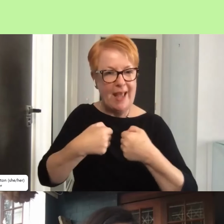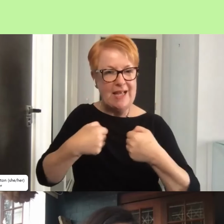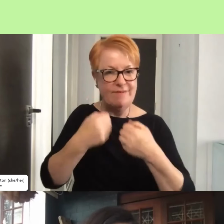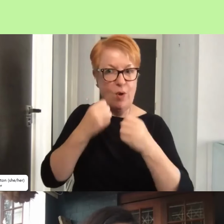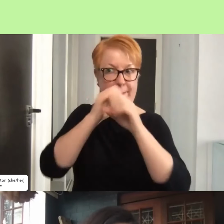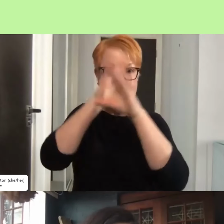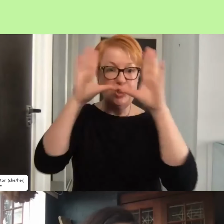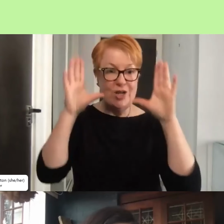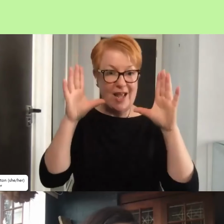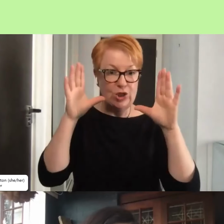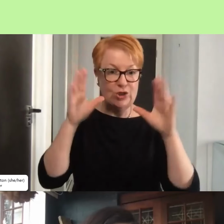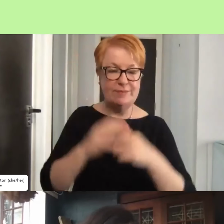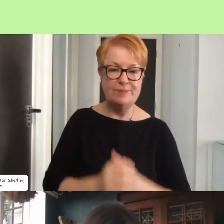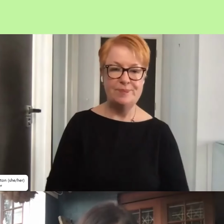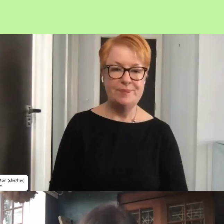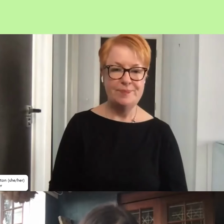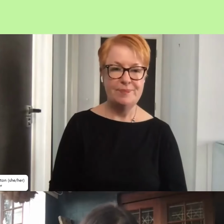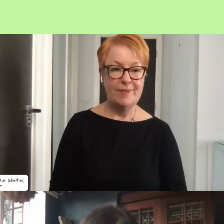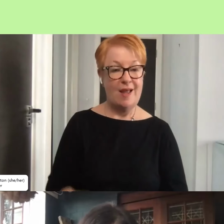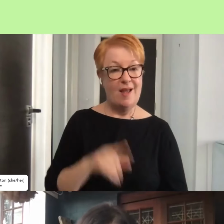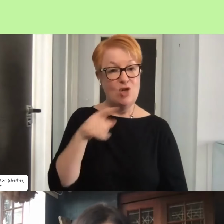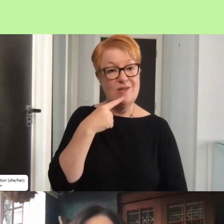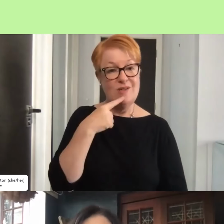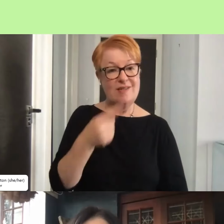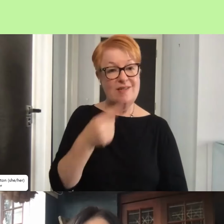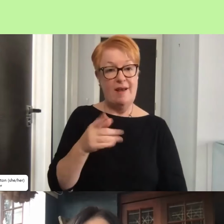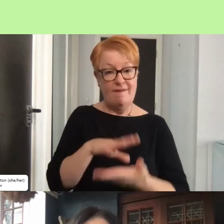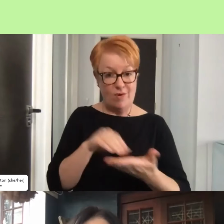So, if you create stepping stones, for instance, you have to pay attention to your